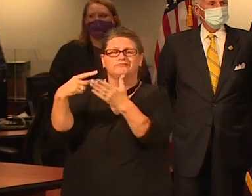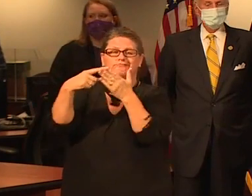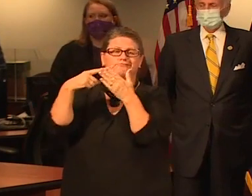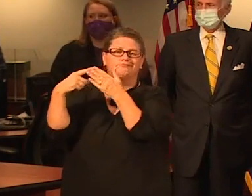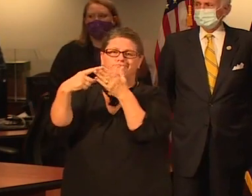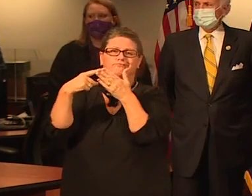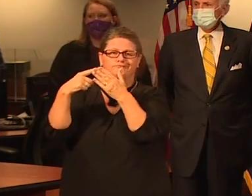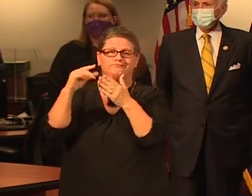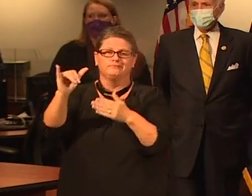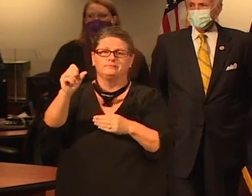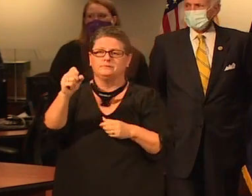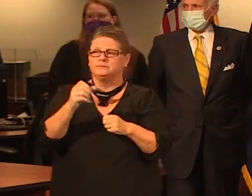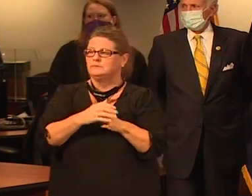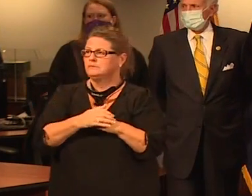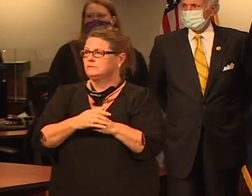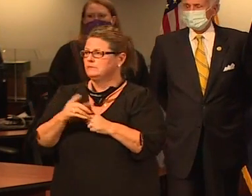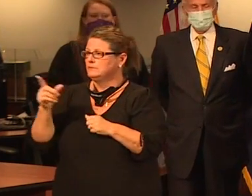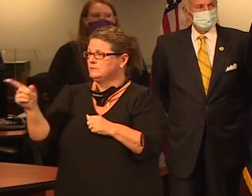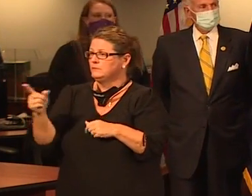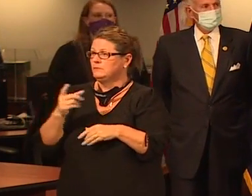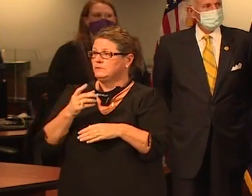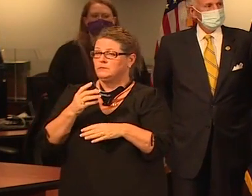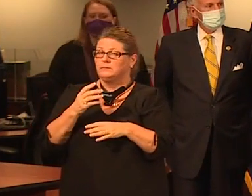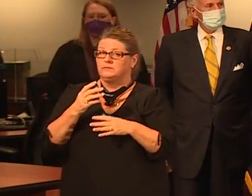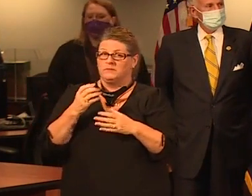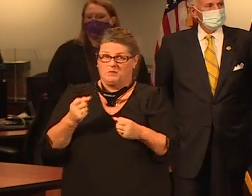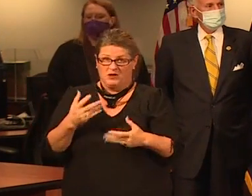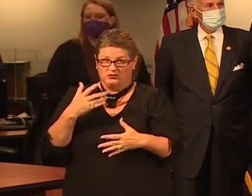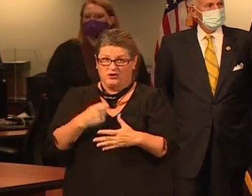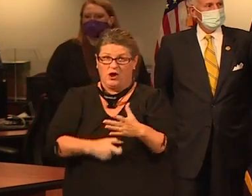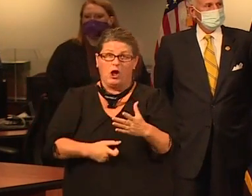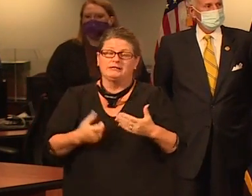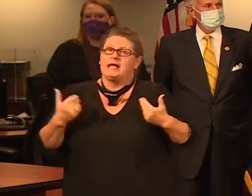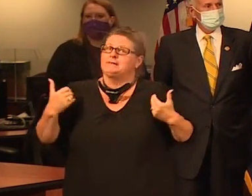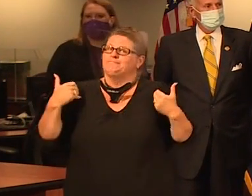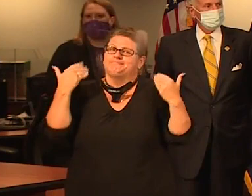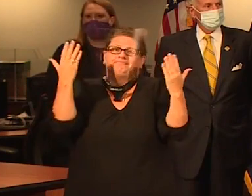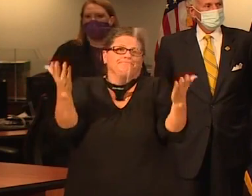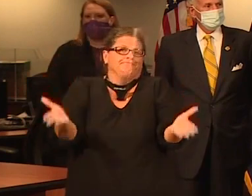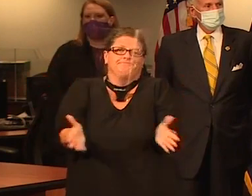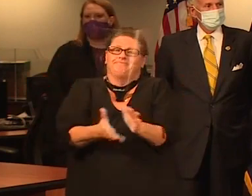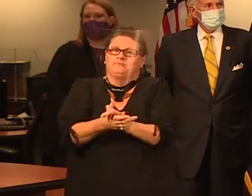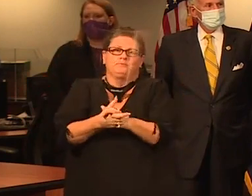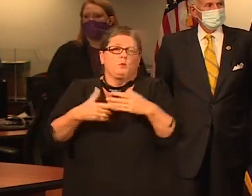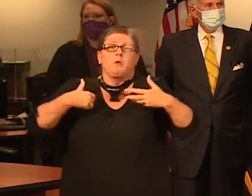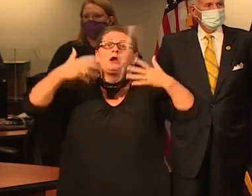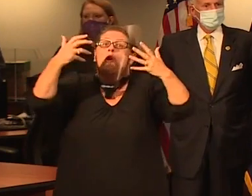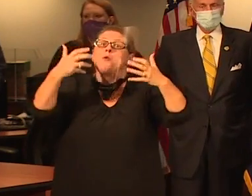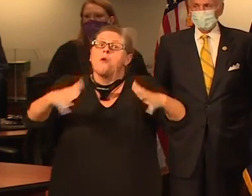THIS MOMENT AND TIME, YES. THOSE CONSIDERATIONS ARE BEING TAKEN UNDER CONSIDERATION.